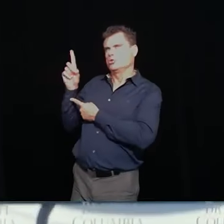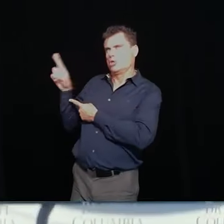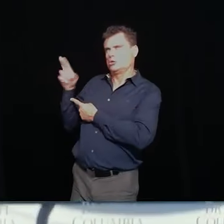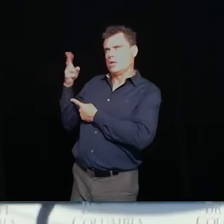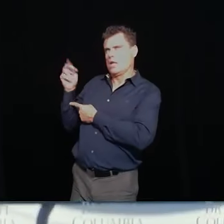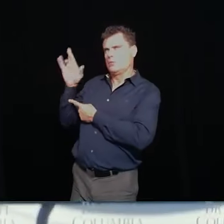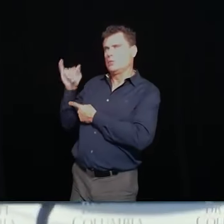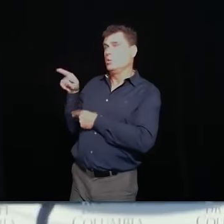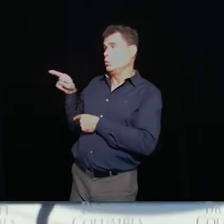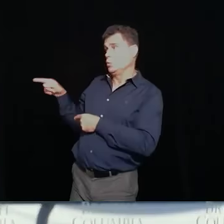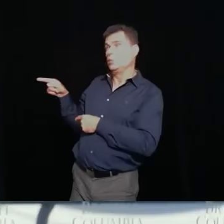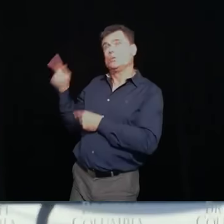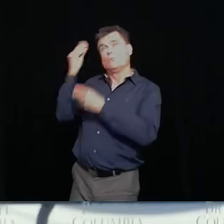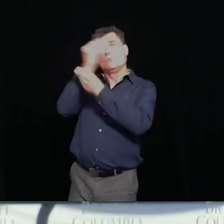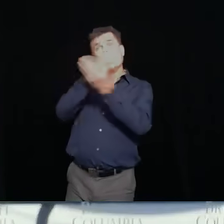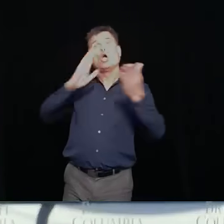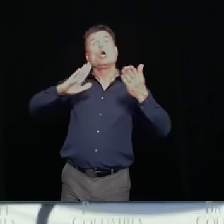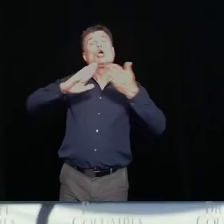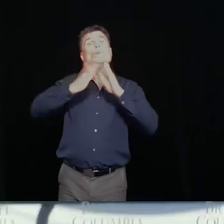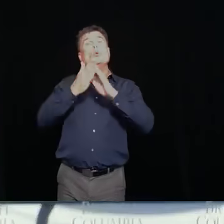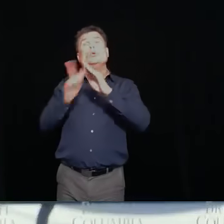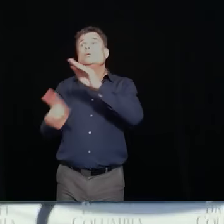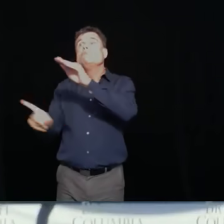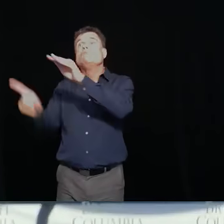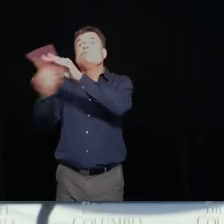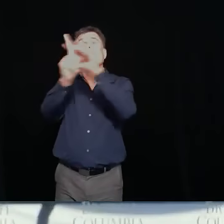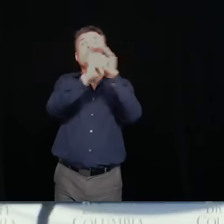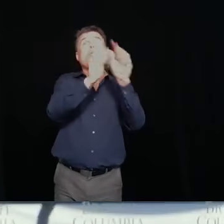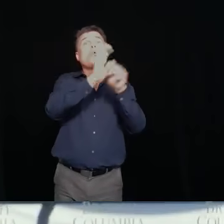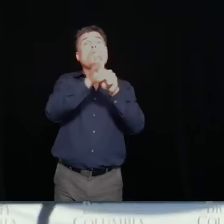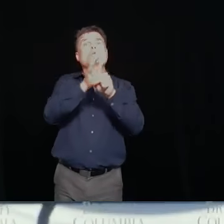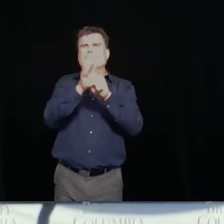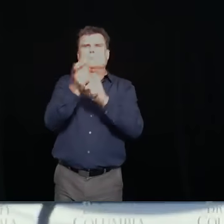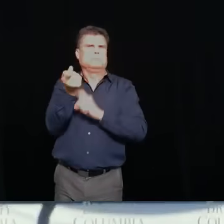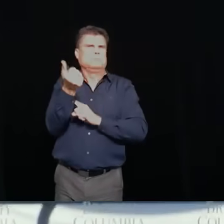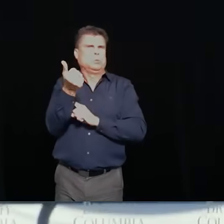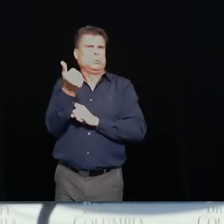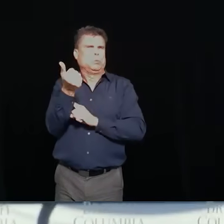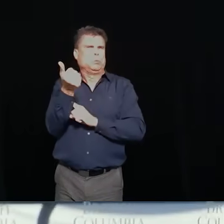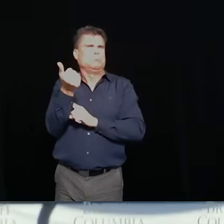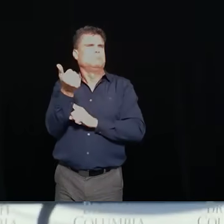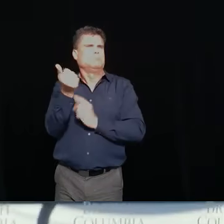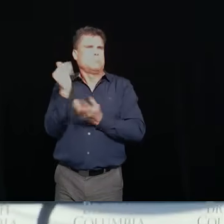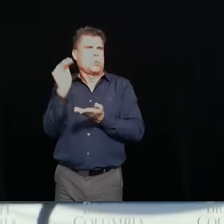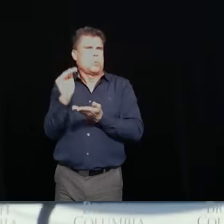to the present month. The number of patients have since been contacted about their surgeries has increased